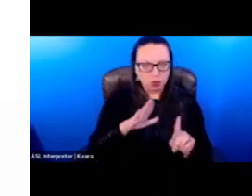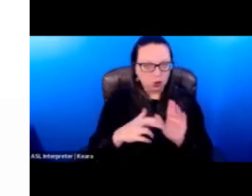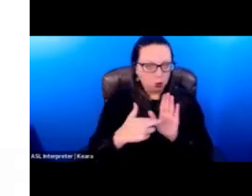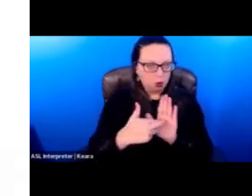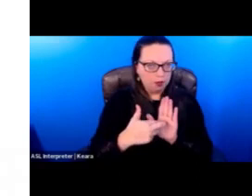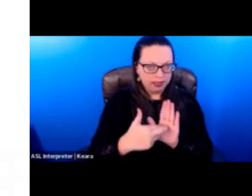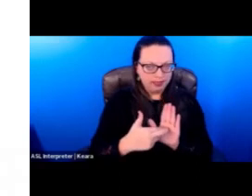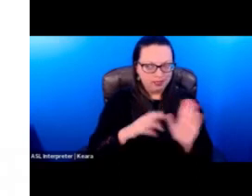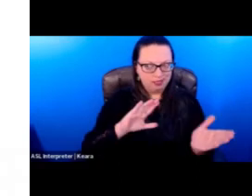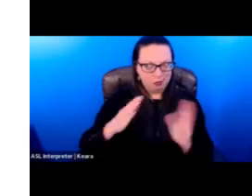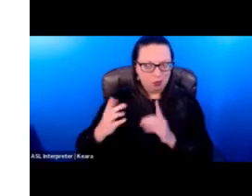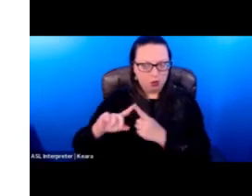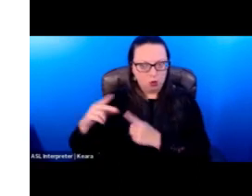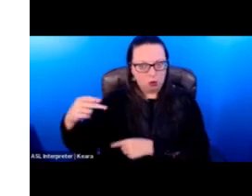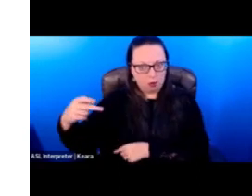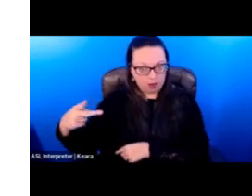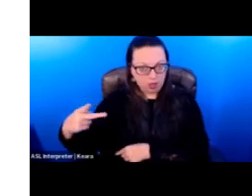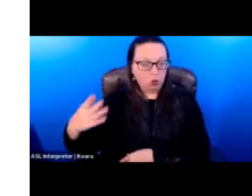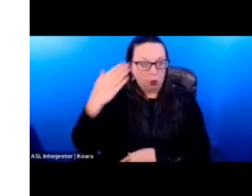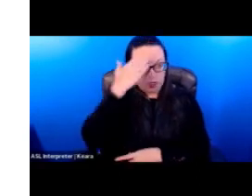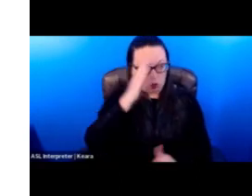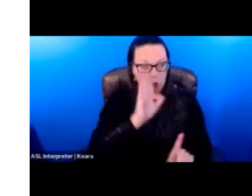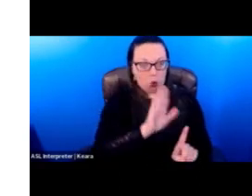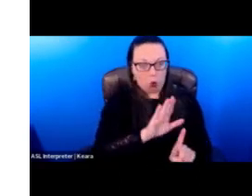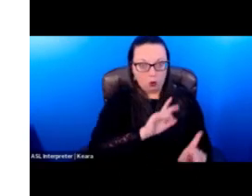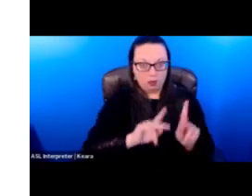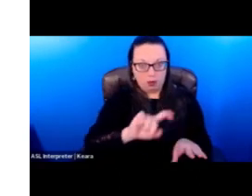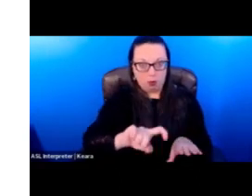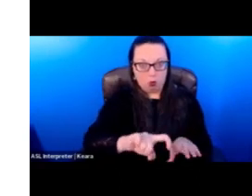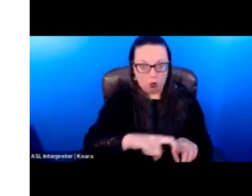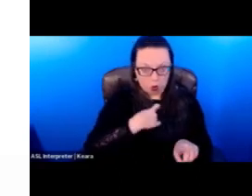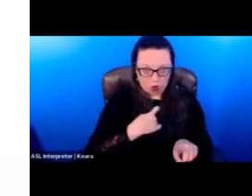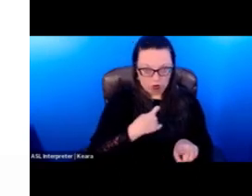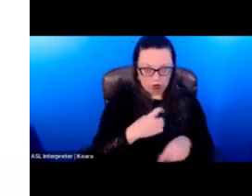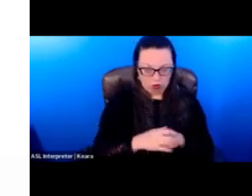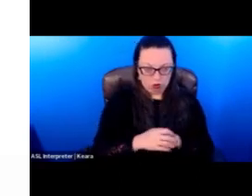population, we know these individuals called and next. It